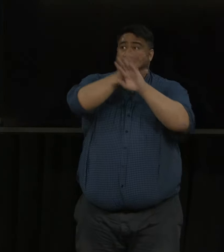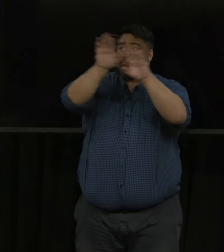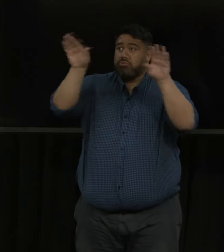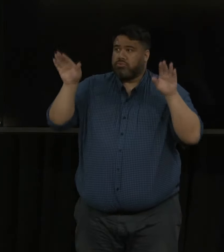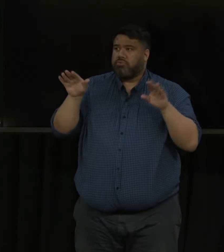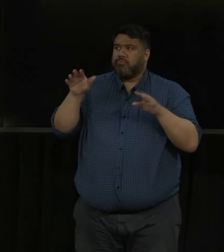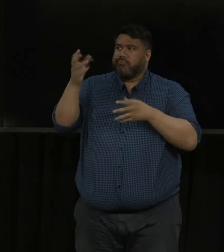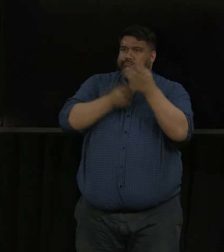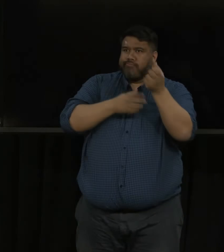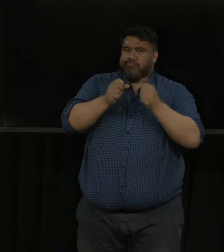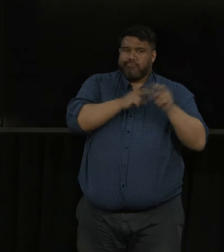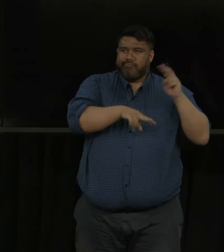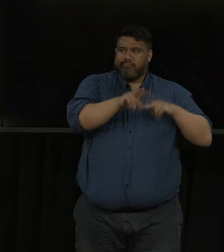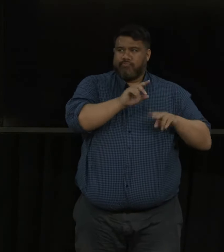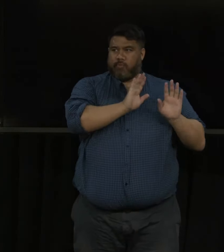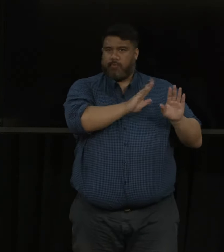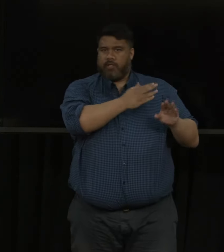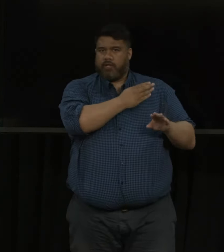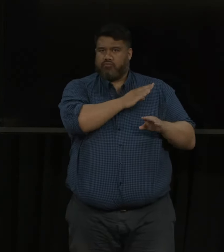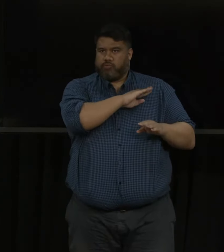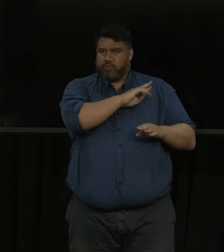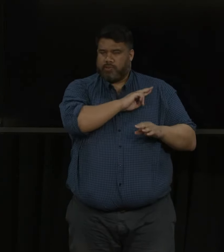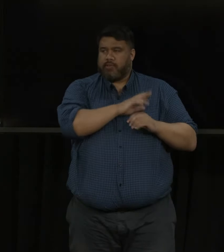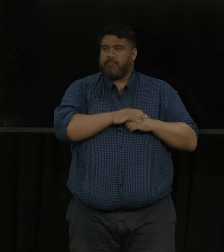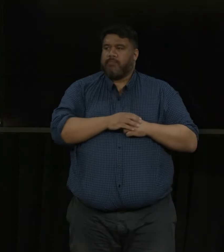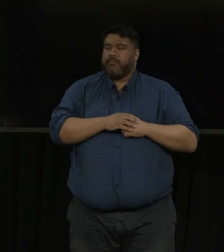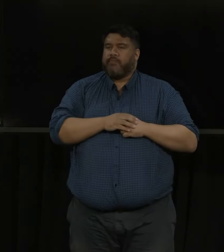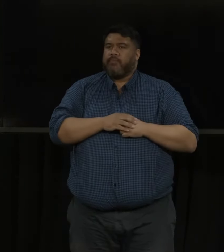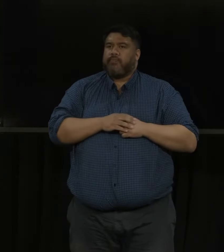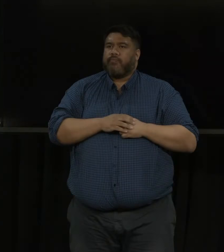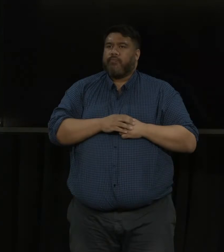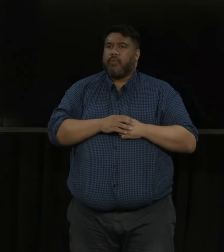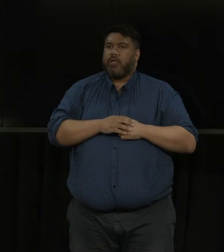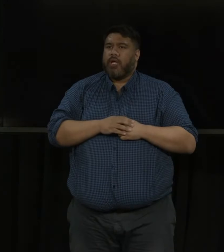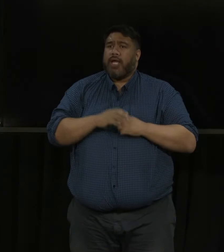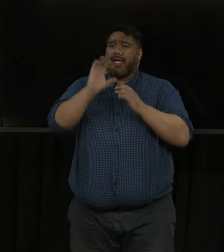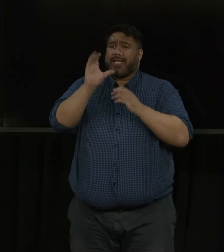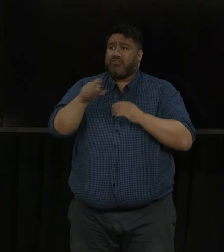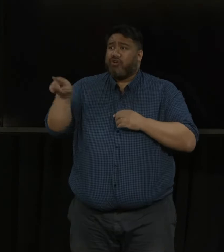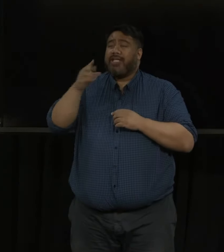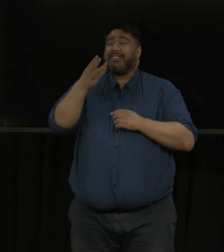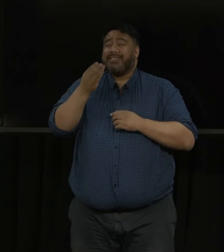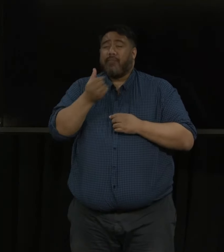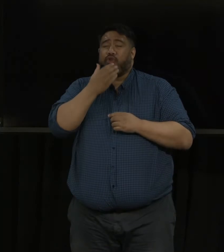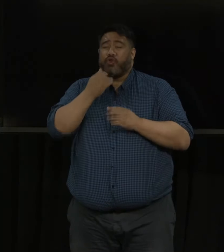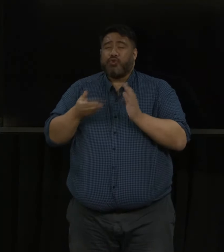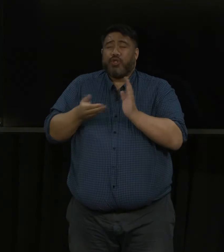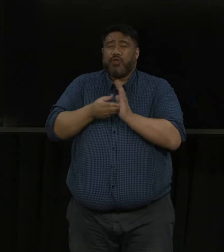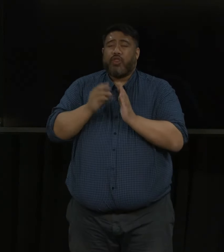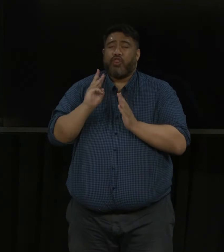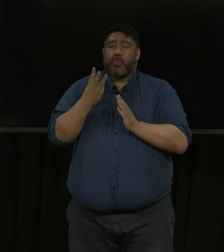reviewing the evidence out of Pfizer and looking internationally at the evidenc.